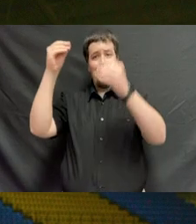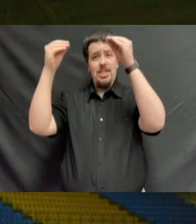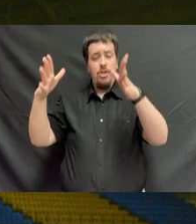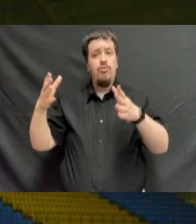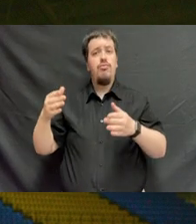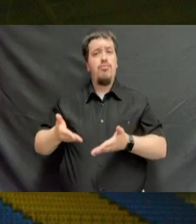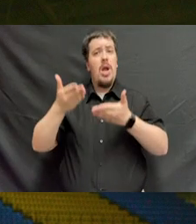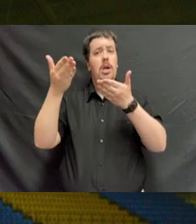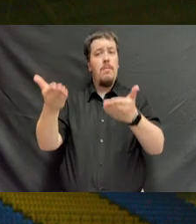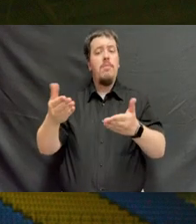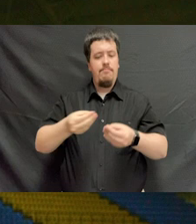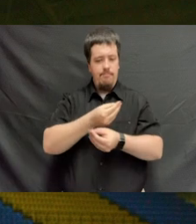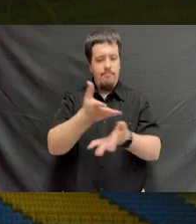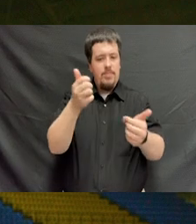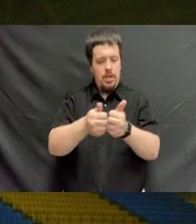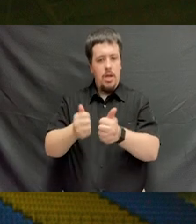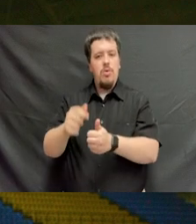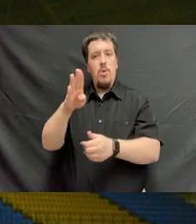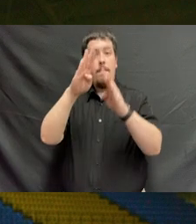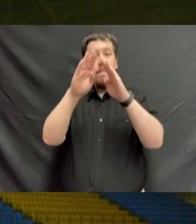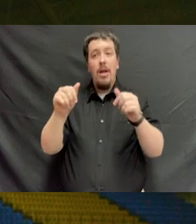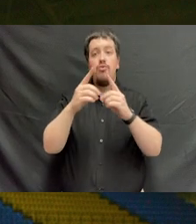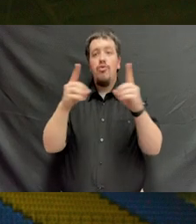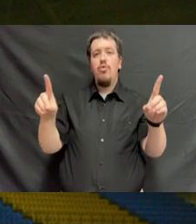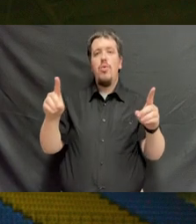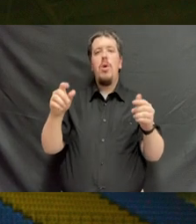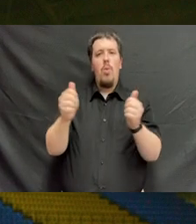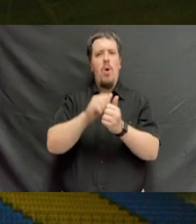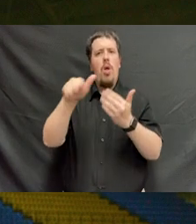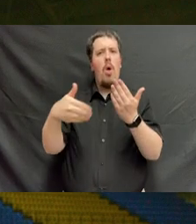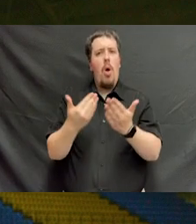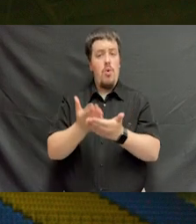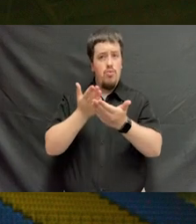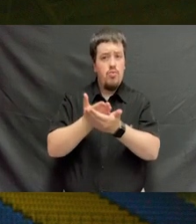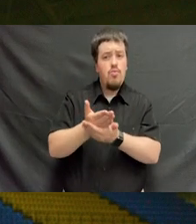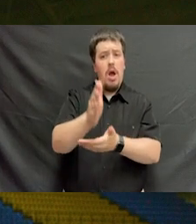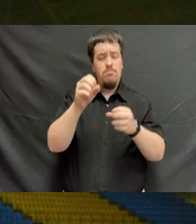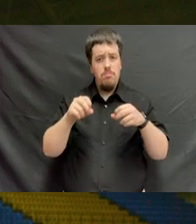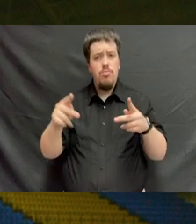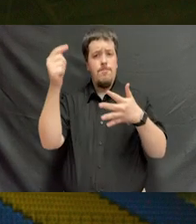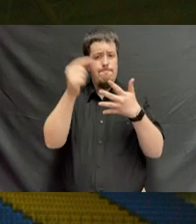I now confer upon each of you the baccalaureate degree to which you're entitled, with all the rights, privileges, amenities